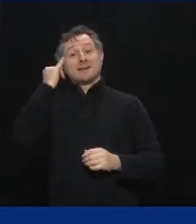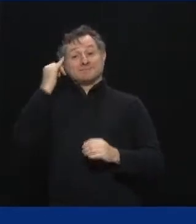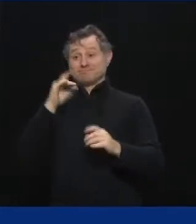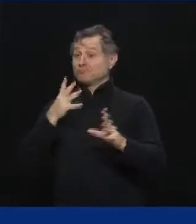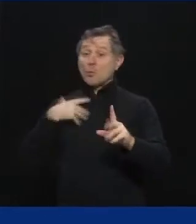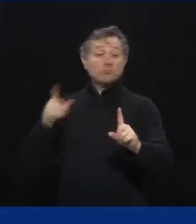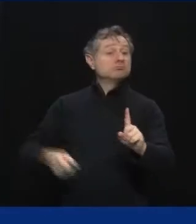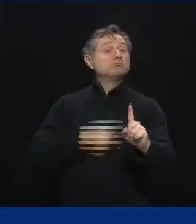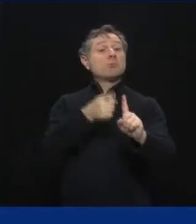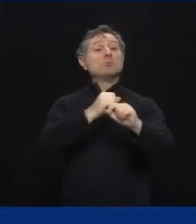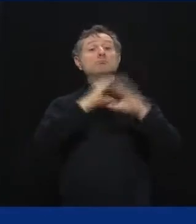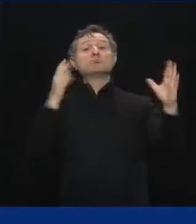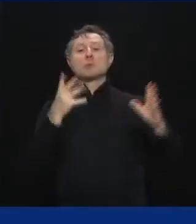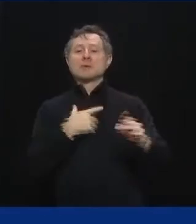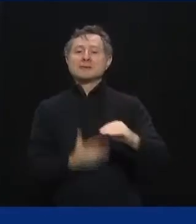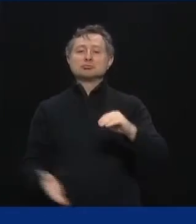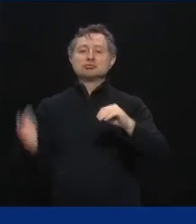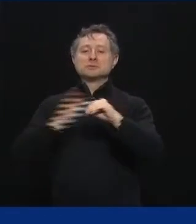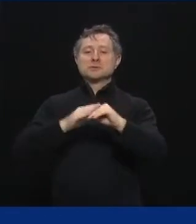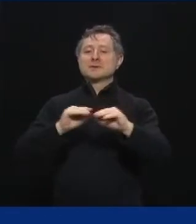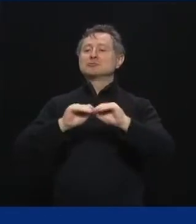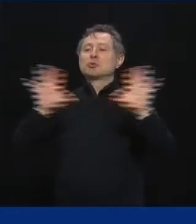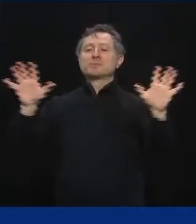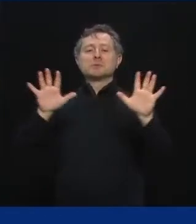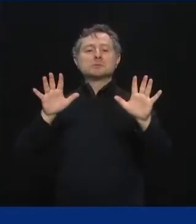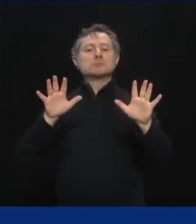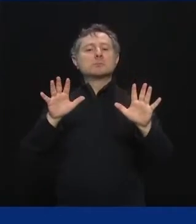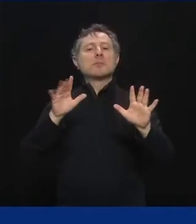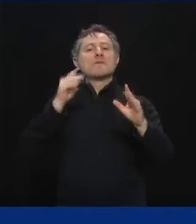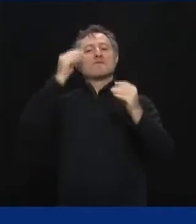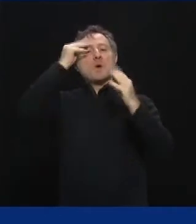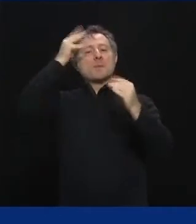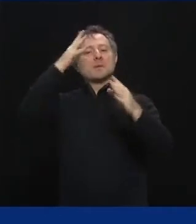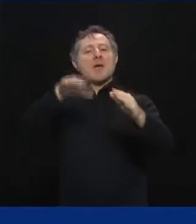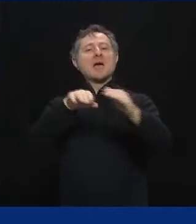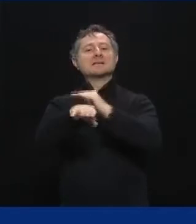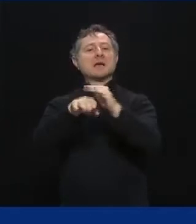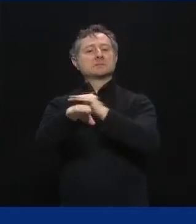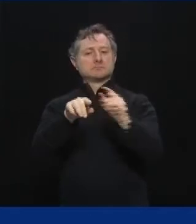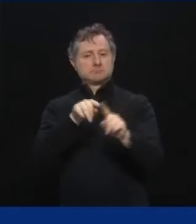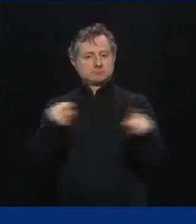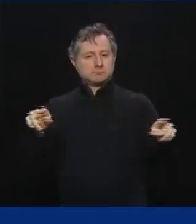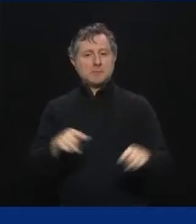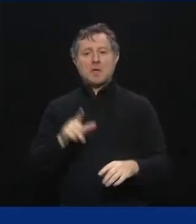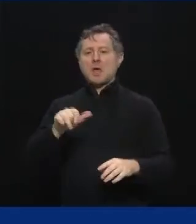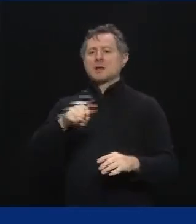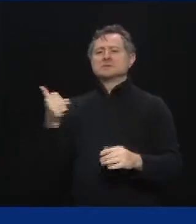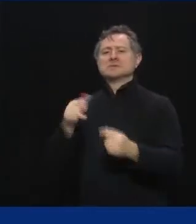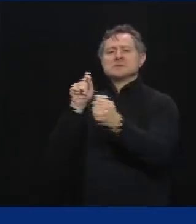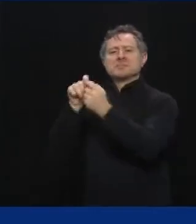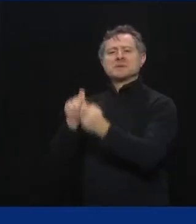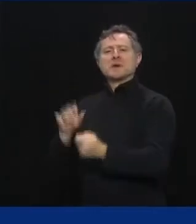SPONSORS OF THIS, ANNA CAPLAN AND AMY POLLEN AND THE WHOLE IDEA OF THE OPEN MEETINGS LAW IS TO INCREASE TRANSPARENCY AND ACCESSIBILITY AND THAT'S EXACTLY